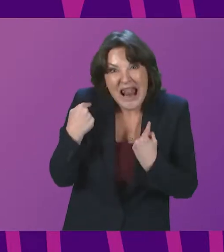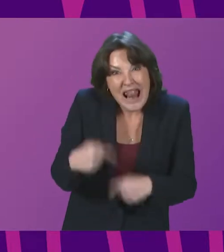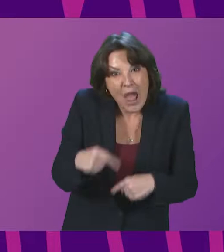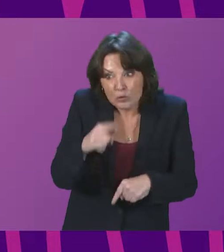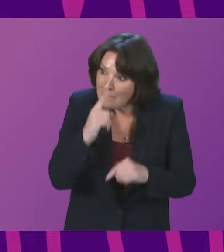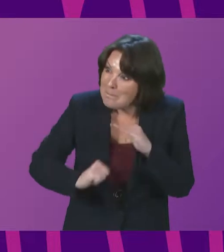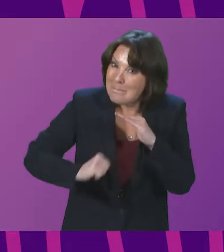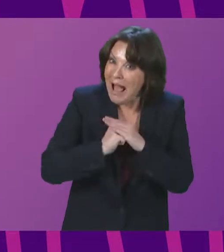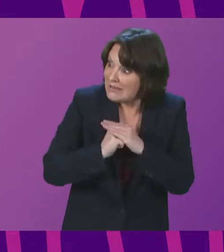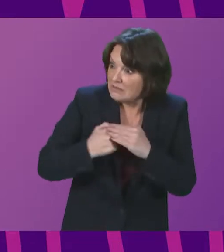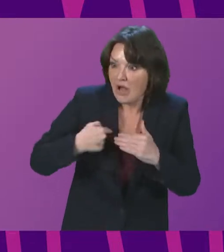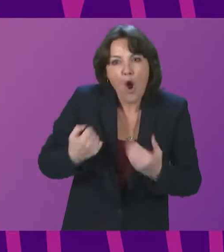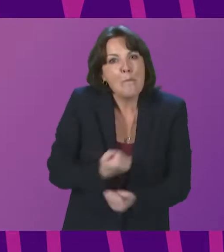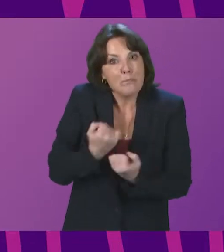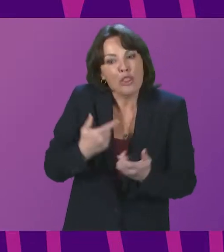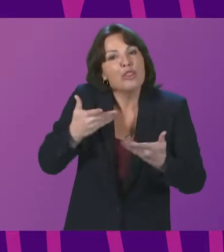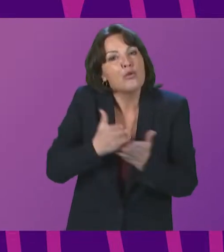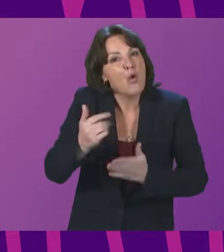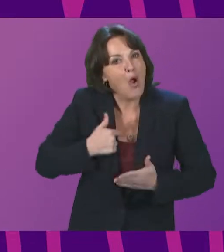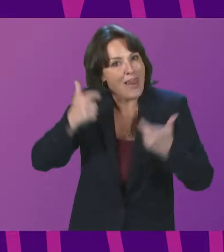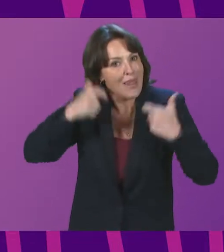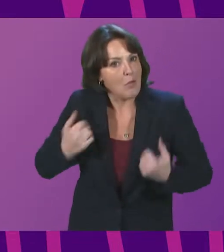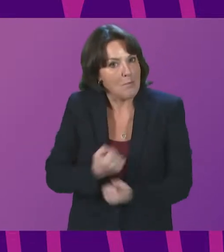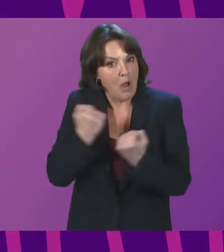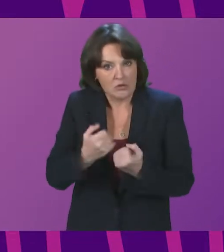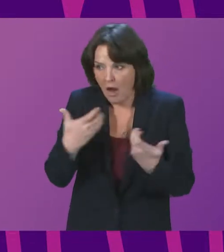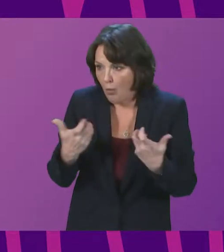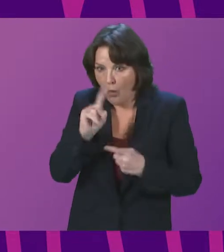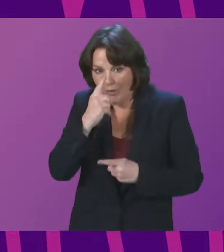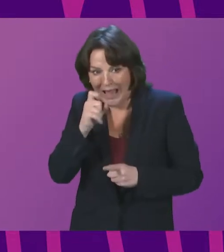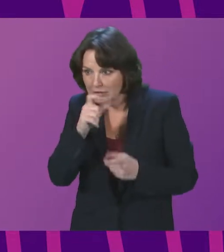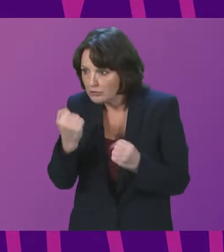can take, within our powers, against individuals and entities that are identified as having